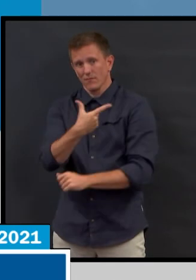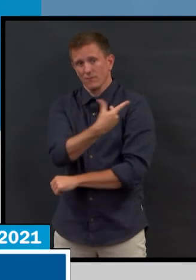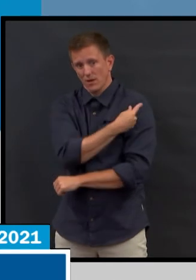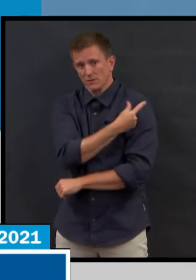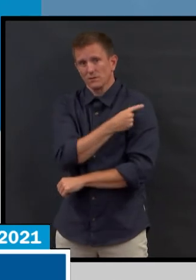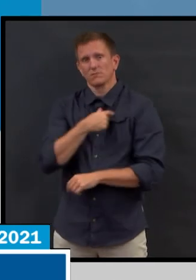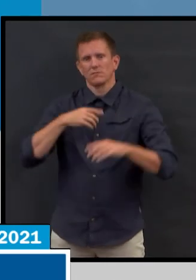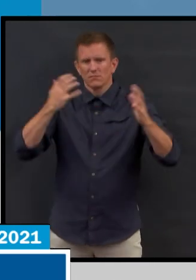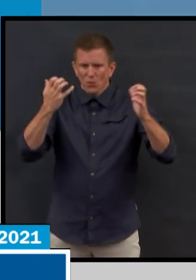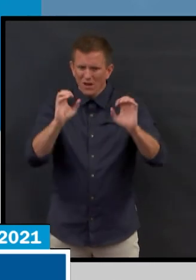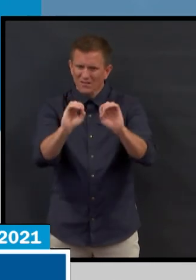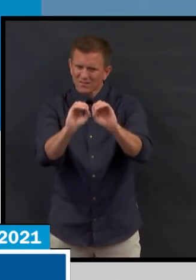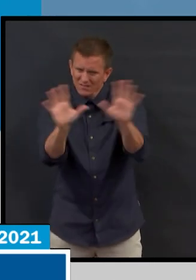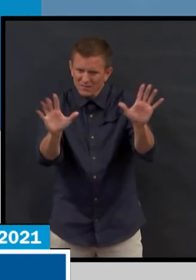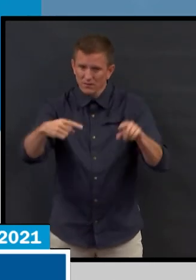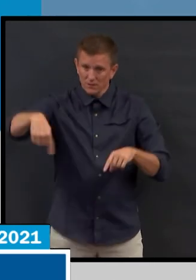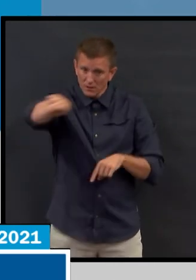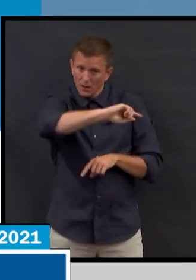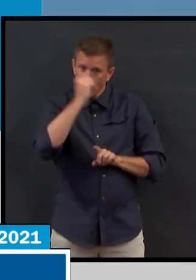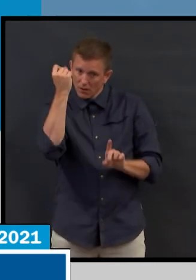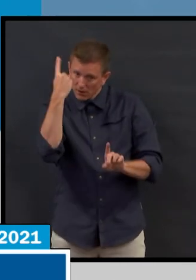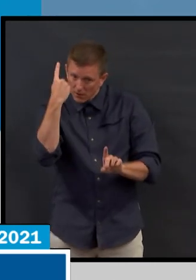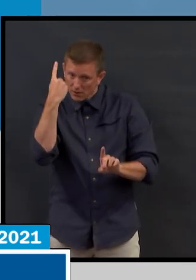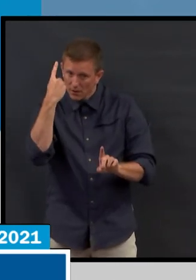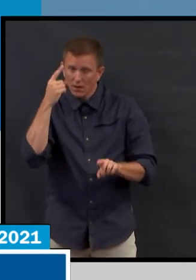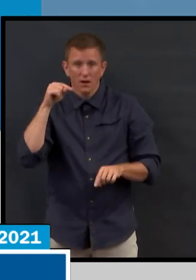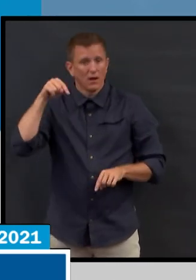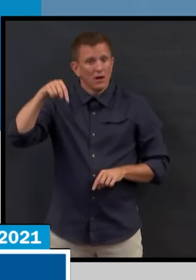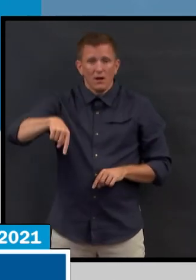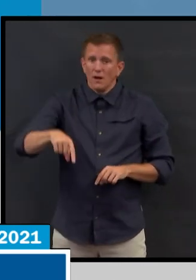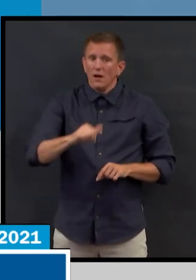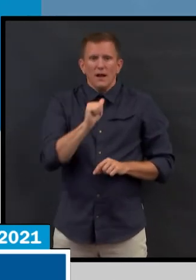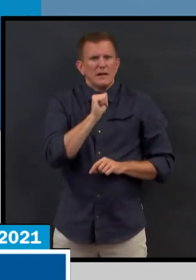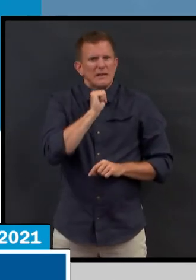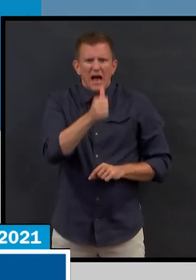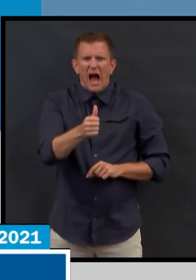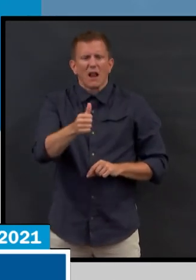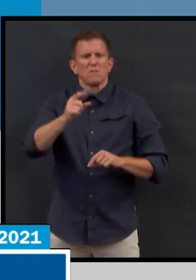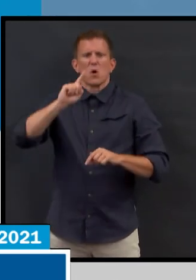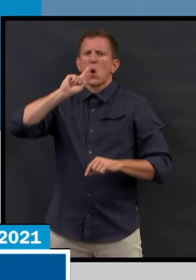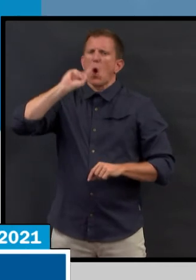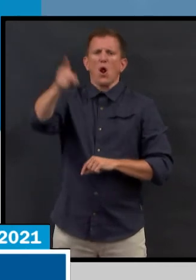is not an order of the mayor this is a public health order that i absolutely agree with and